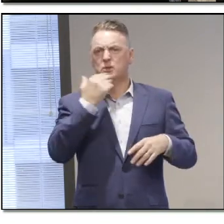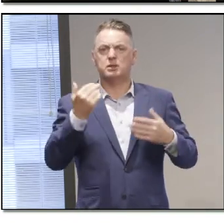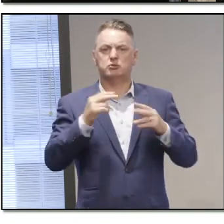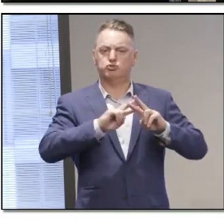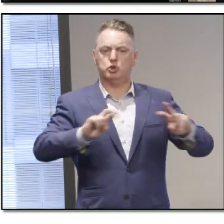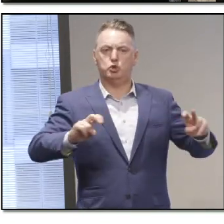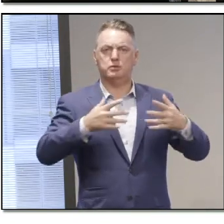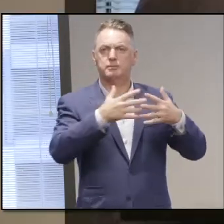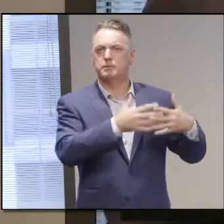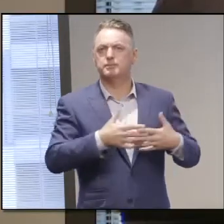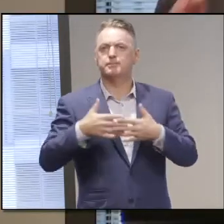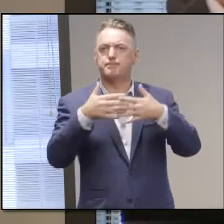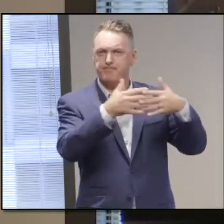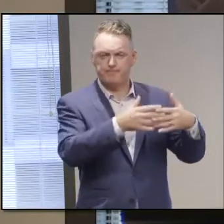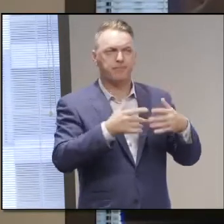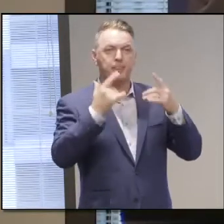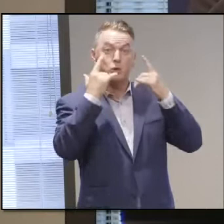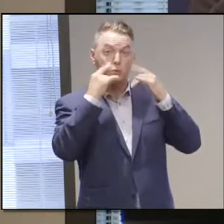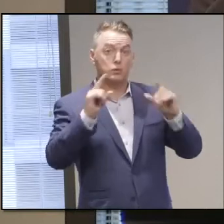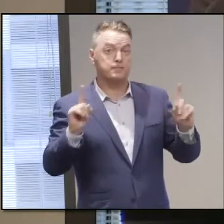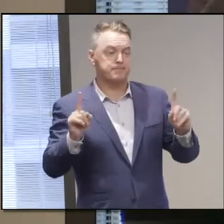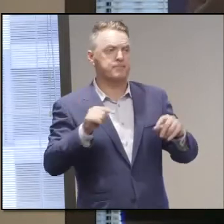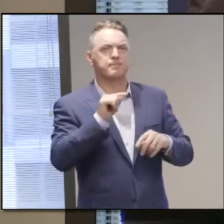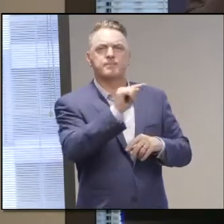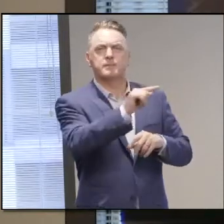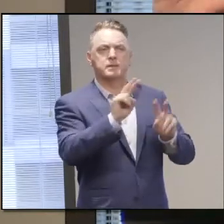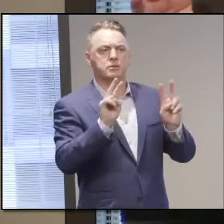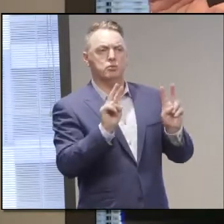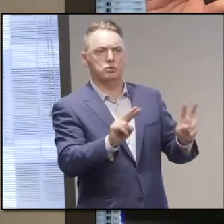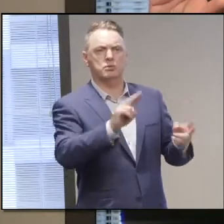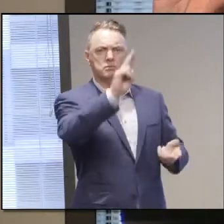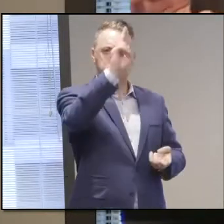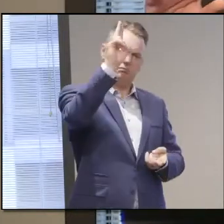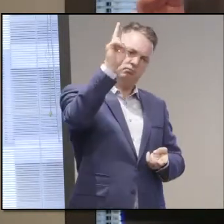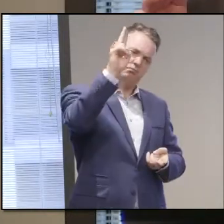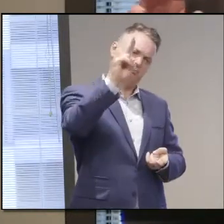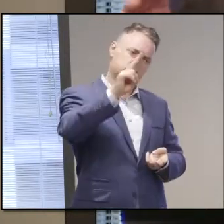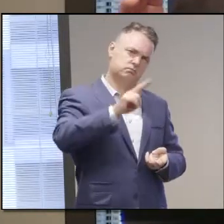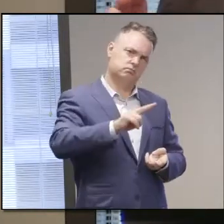and what they did was they looked at the decline in population blood lead levels,